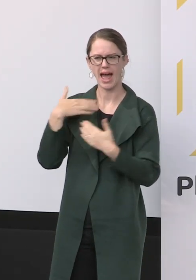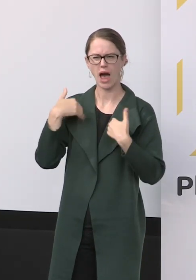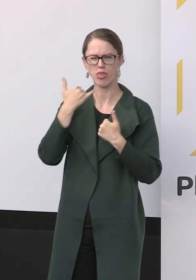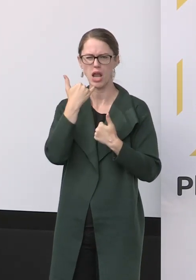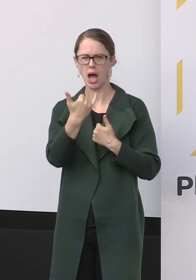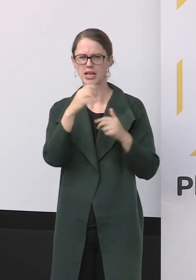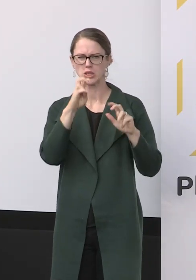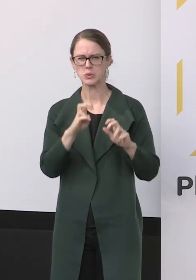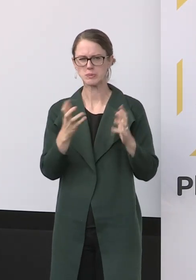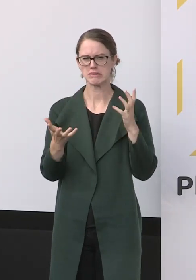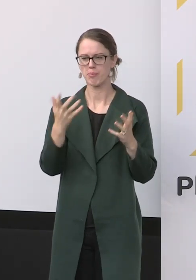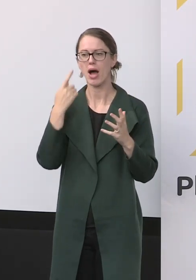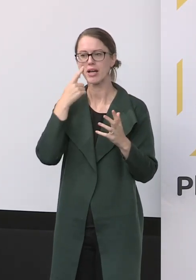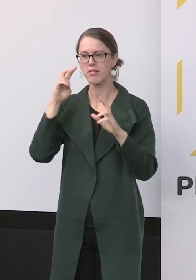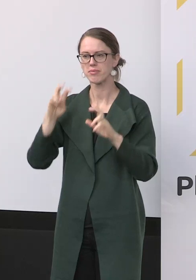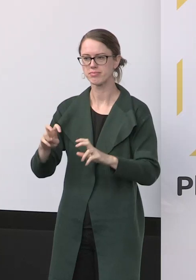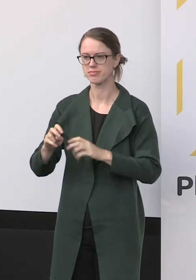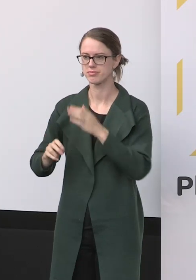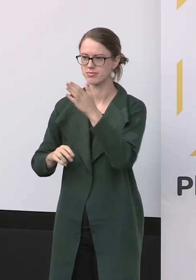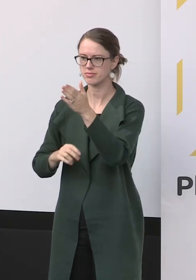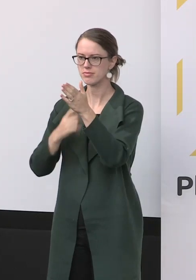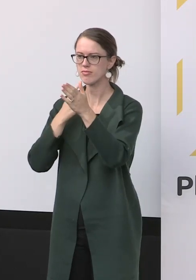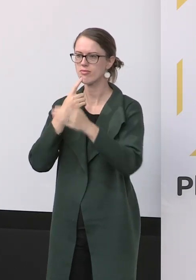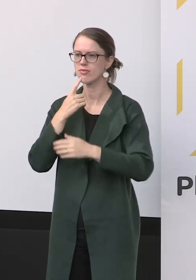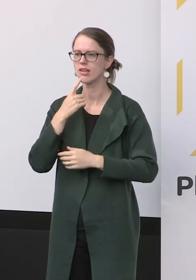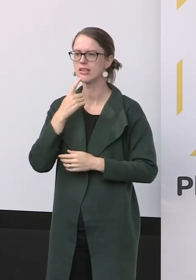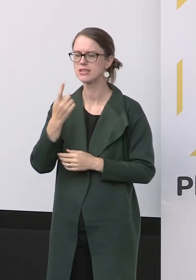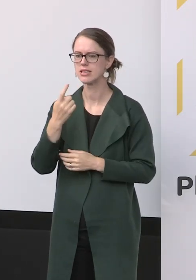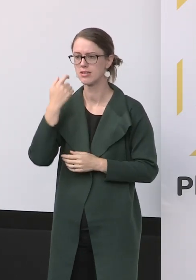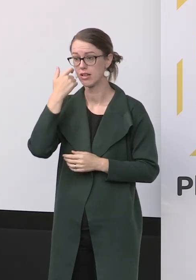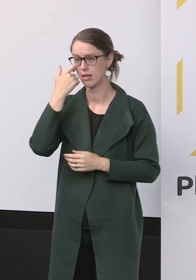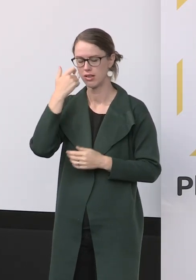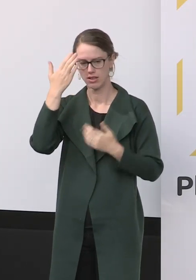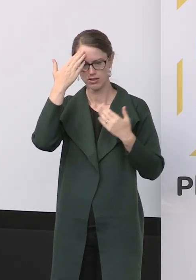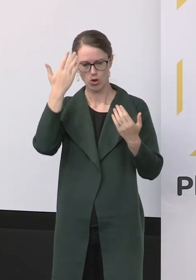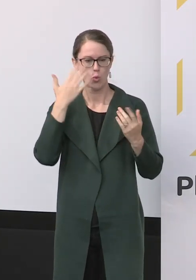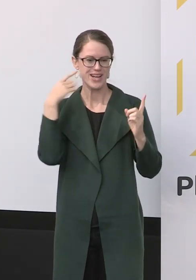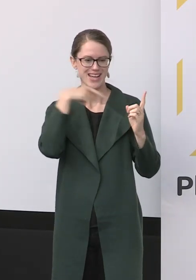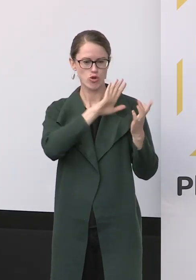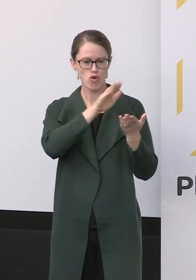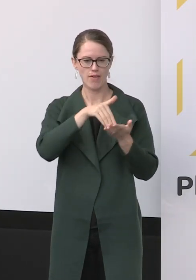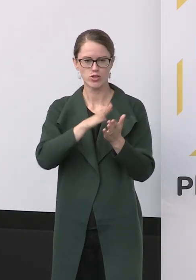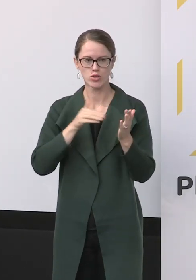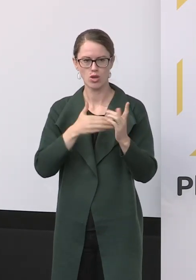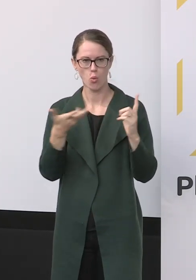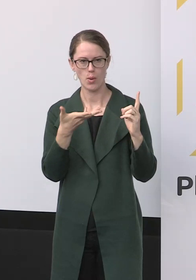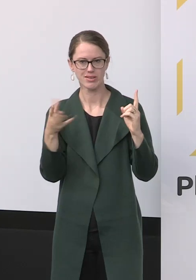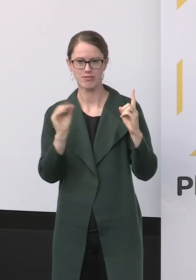special area set up for that each day. So I'm not quite sure what the Healthline issue was there, but I'm happy to look into that.